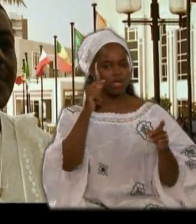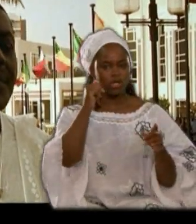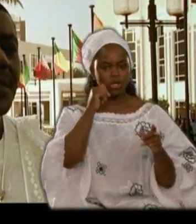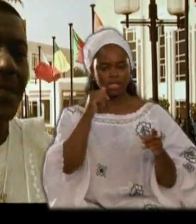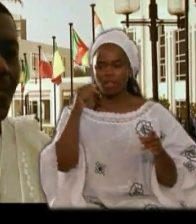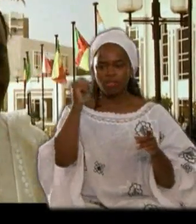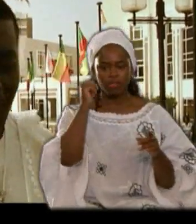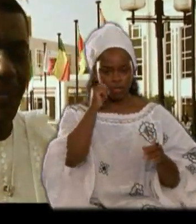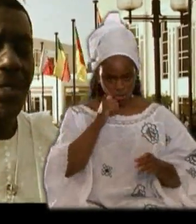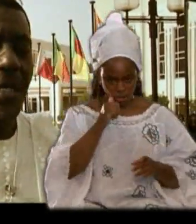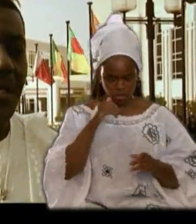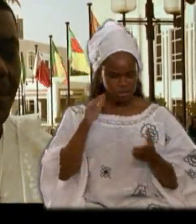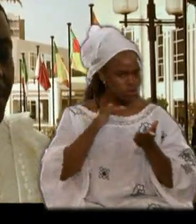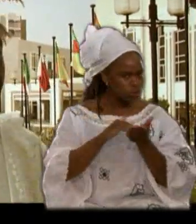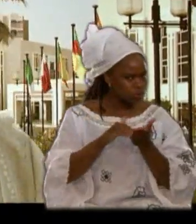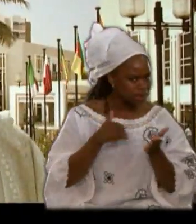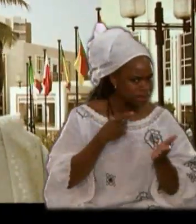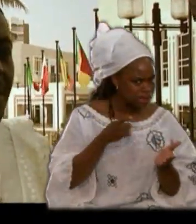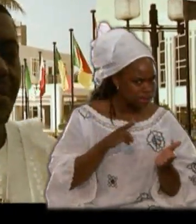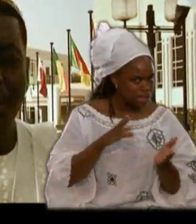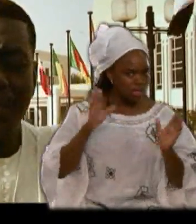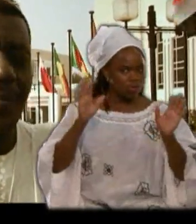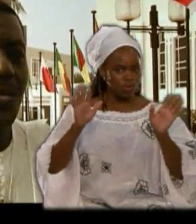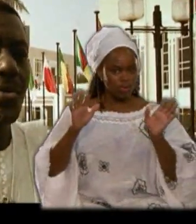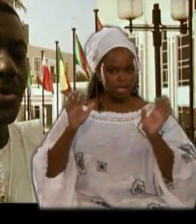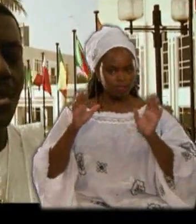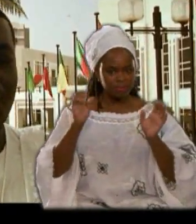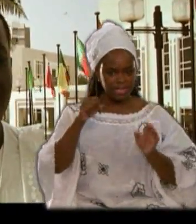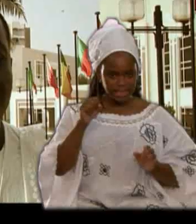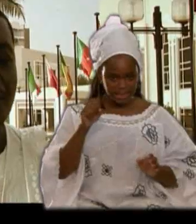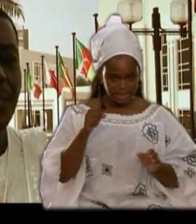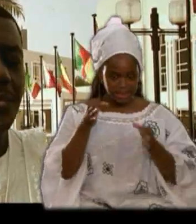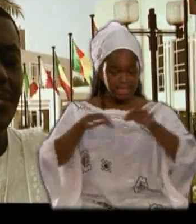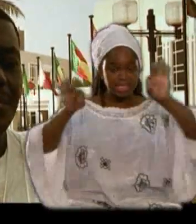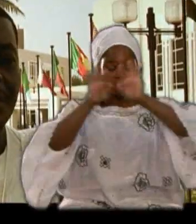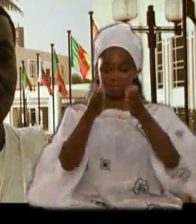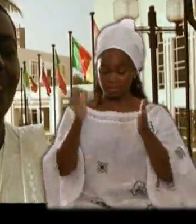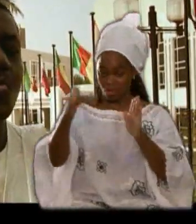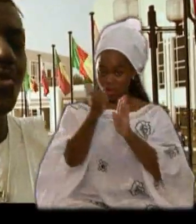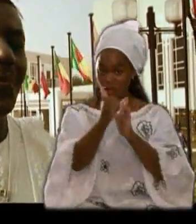Well, ah, huuuh. Yes, those are the main items on the agenda.